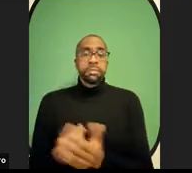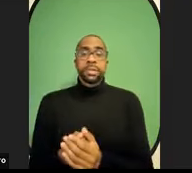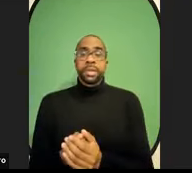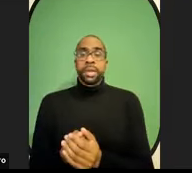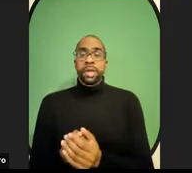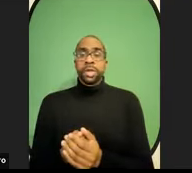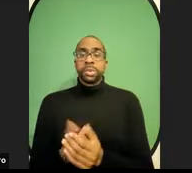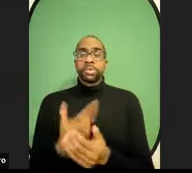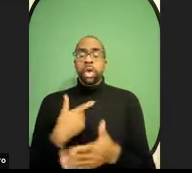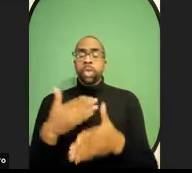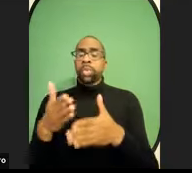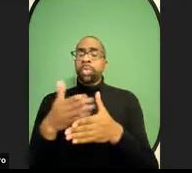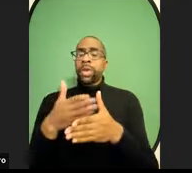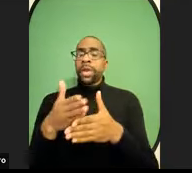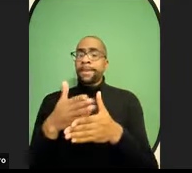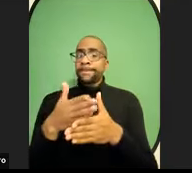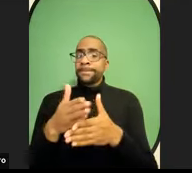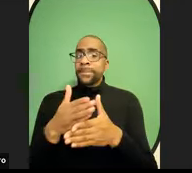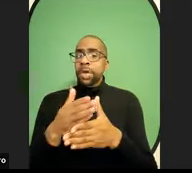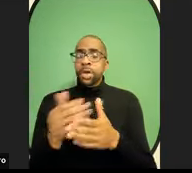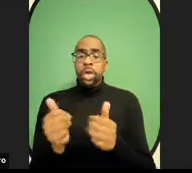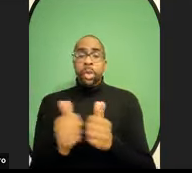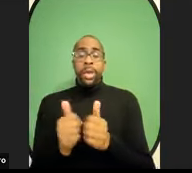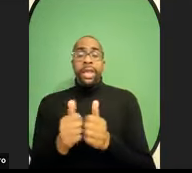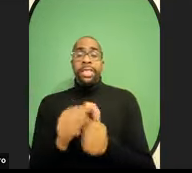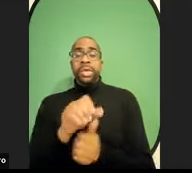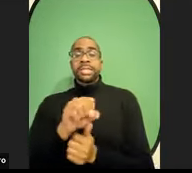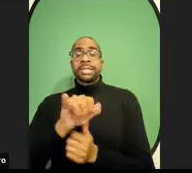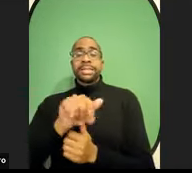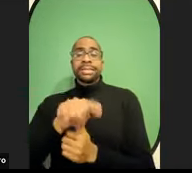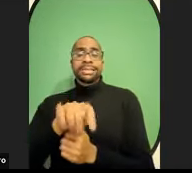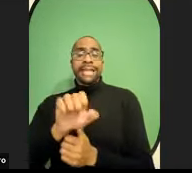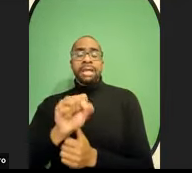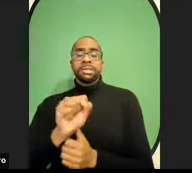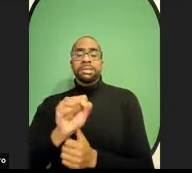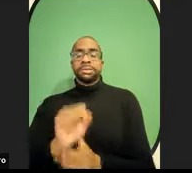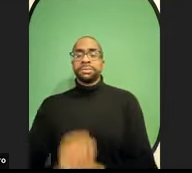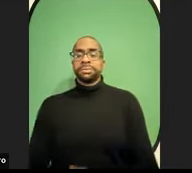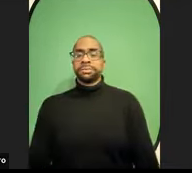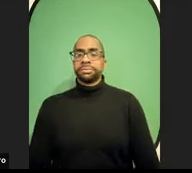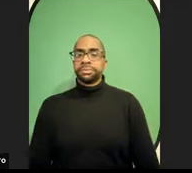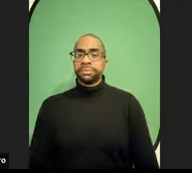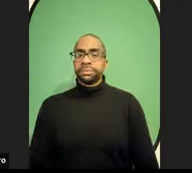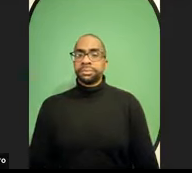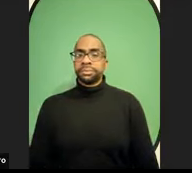approved. We. e, we did, we did partner e, we did. We did partner and launch these sites nd launch these sites launch these sites.